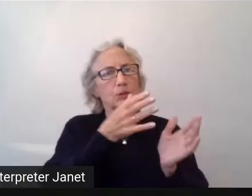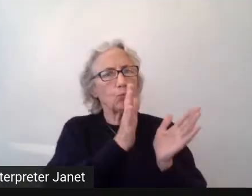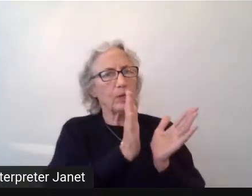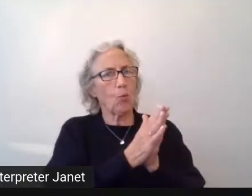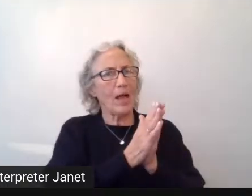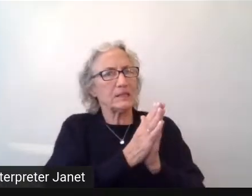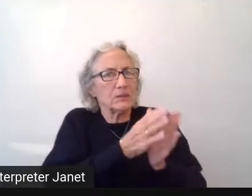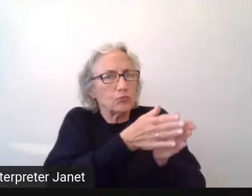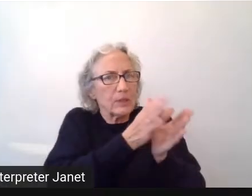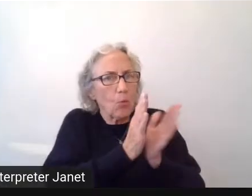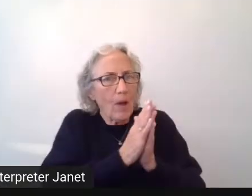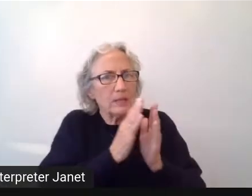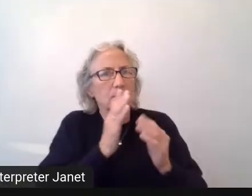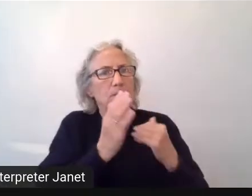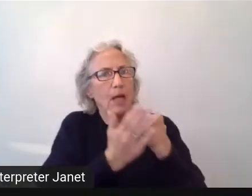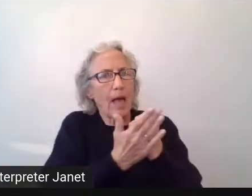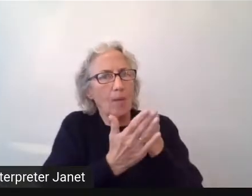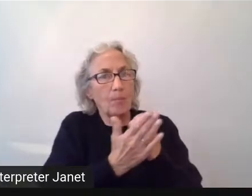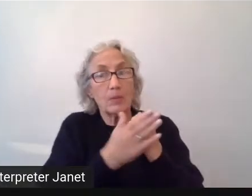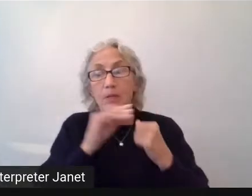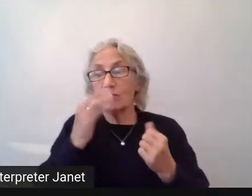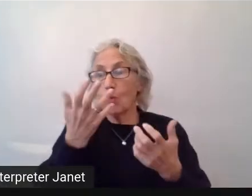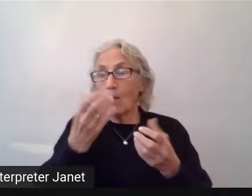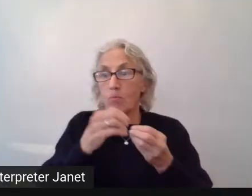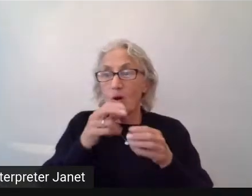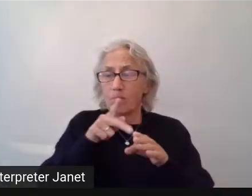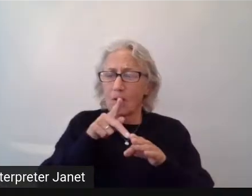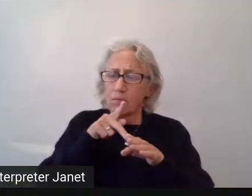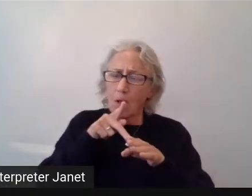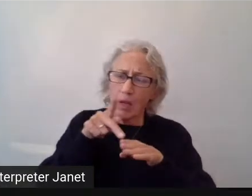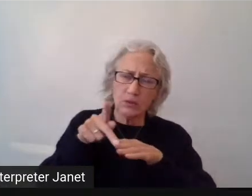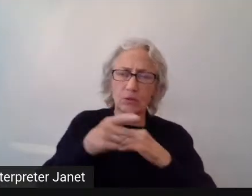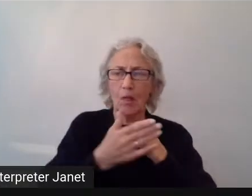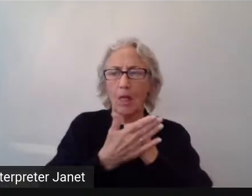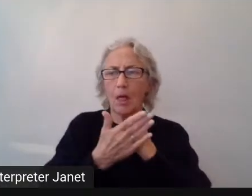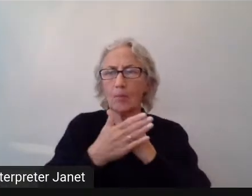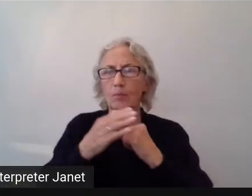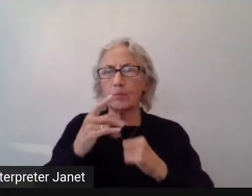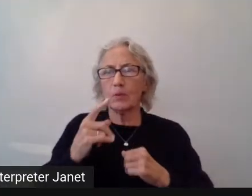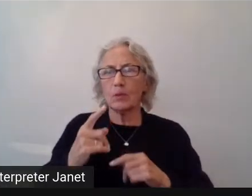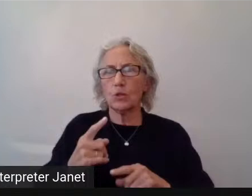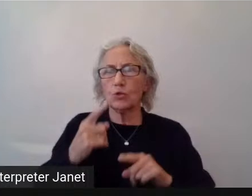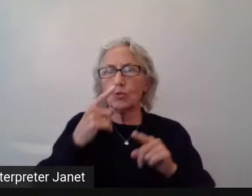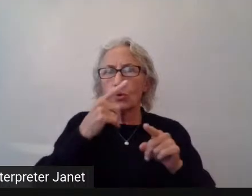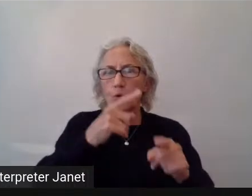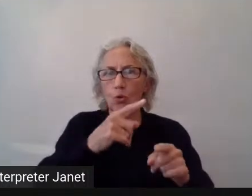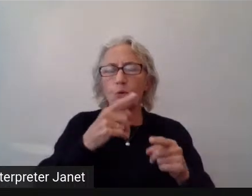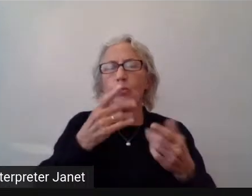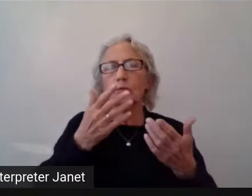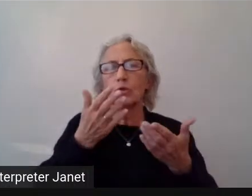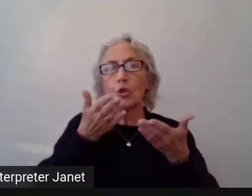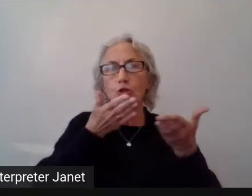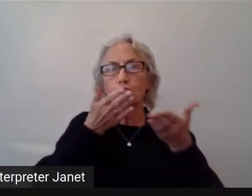see some sub menus and one is where you can request help or search for help.